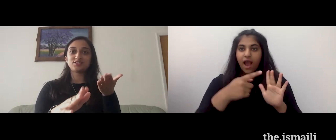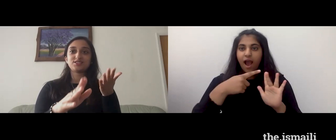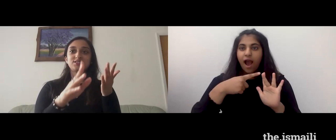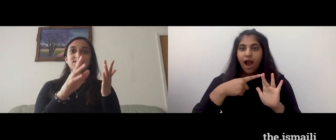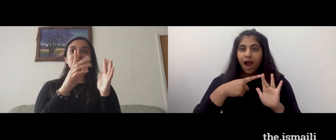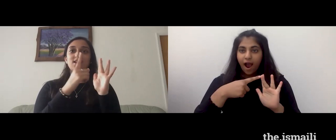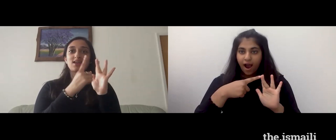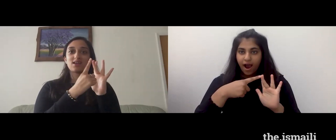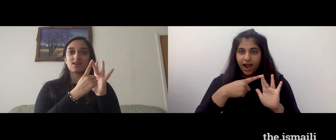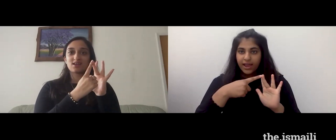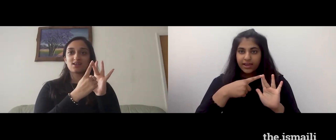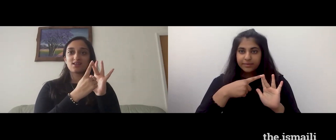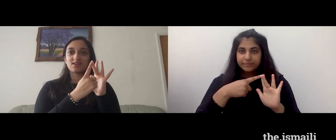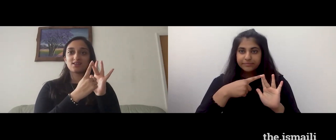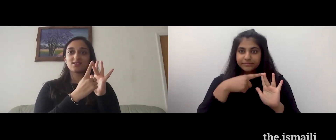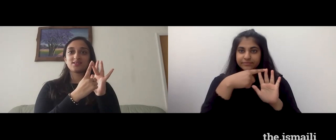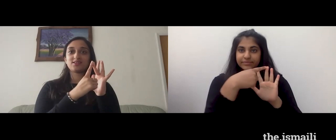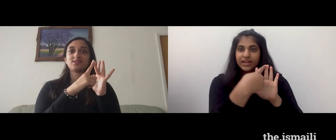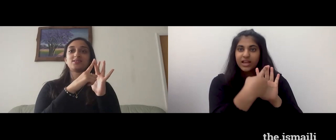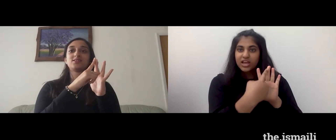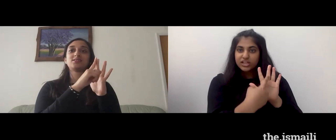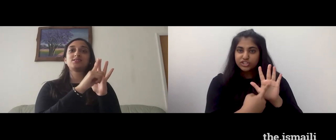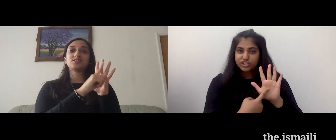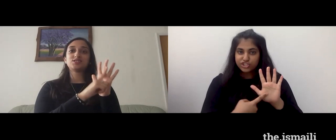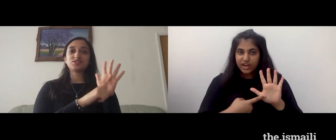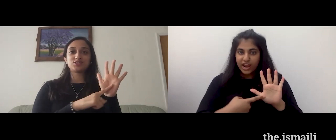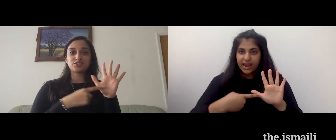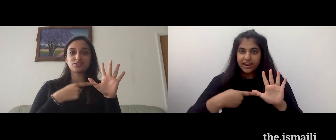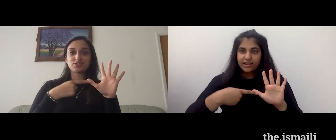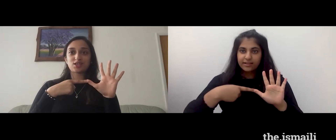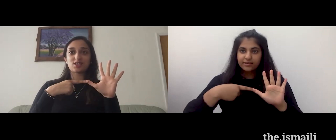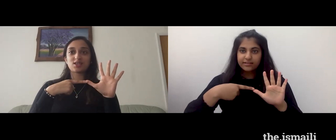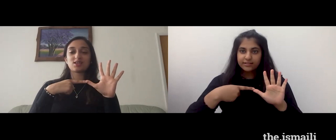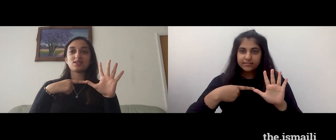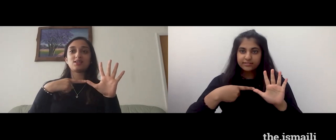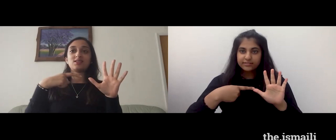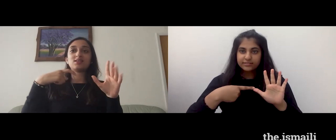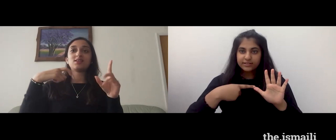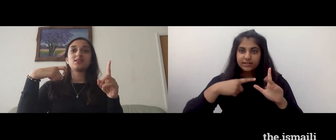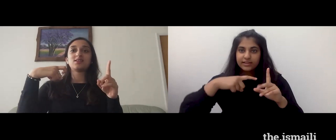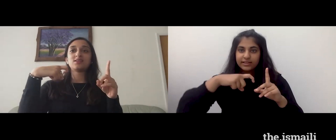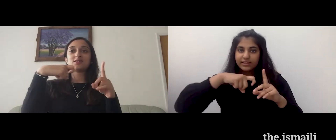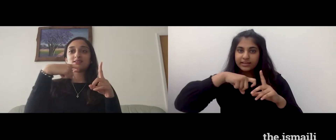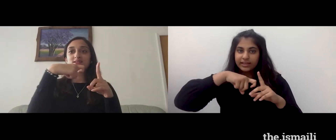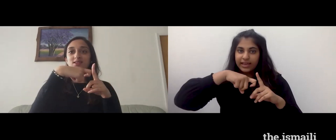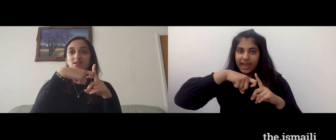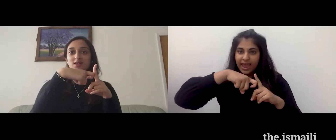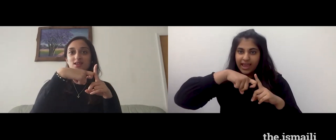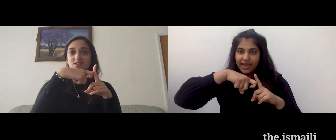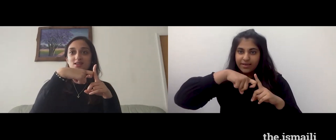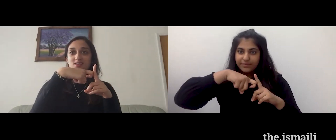"I" "J" "K"